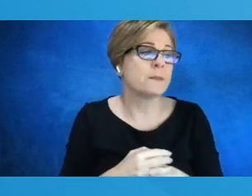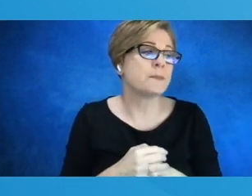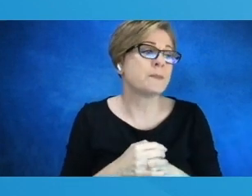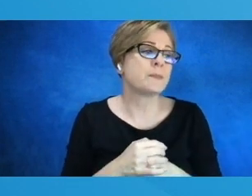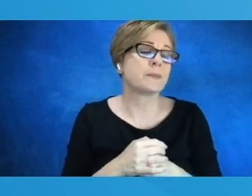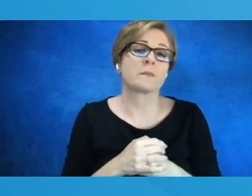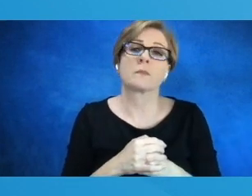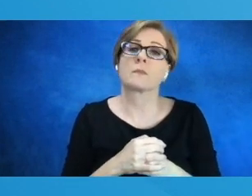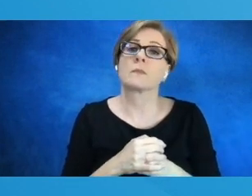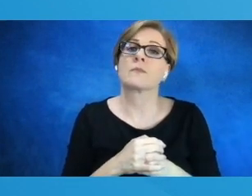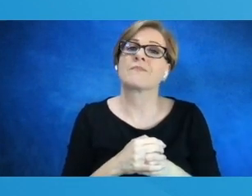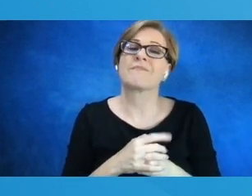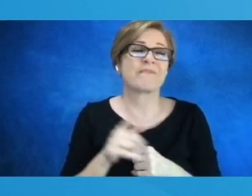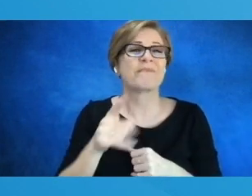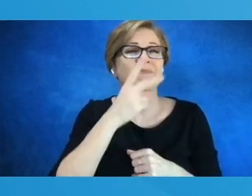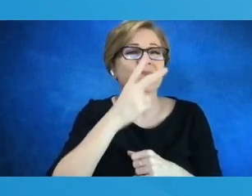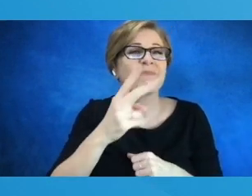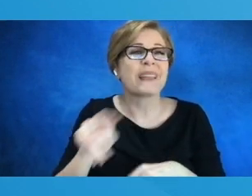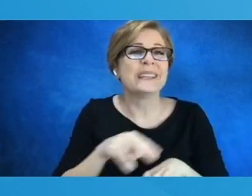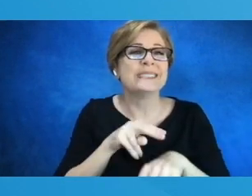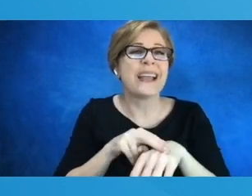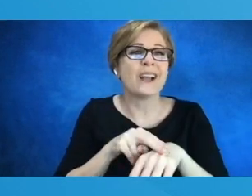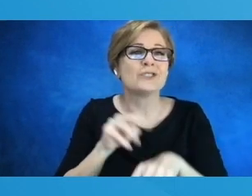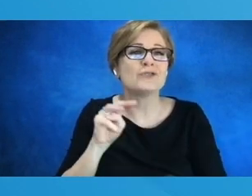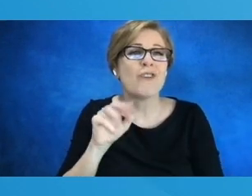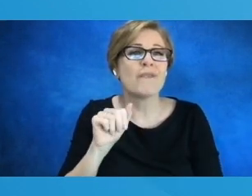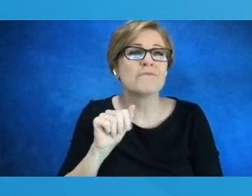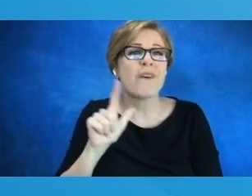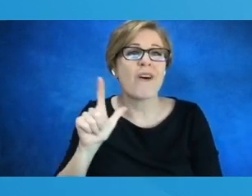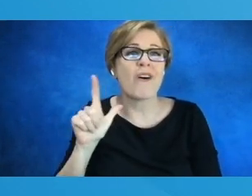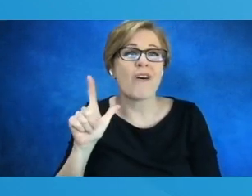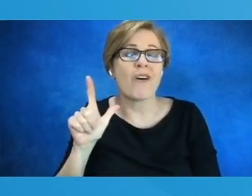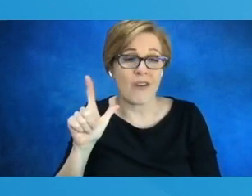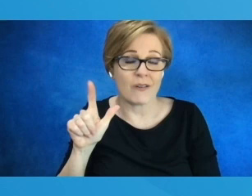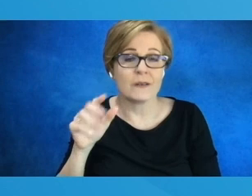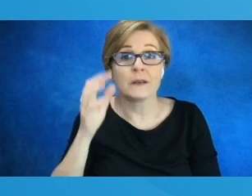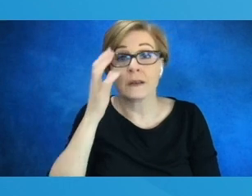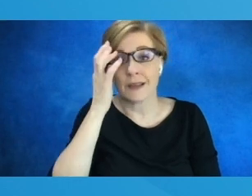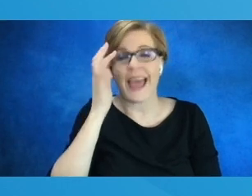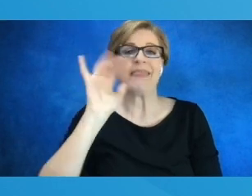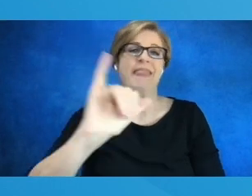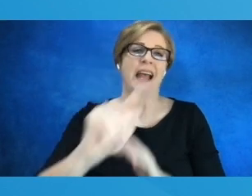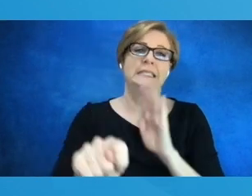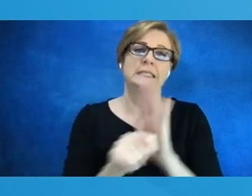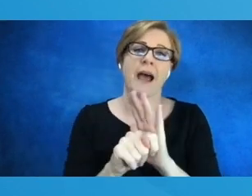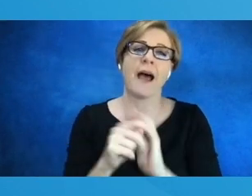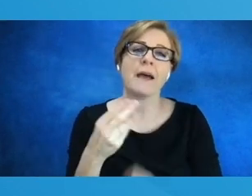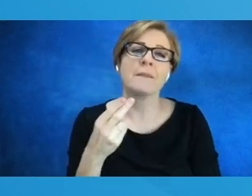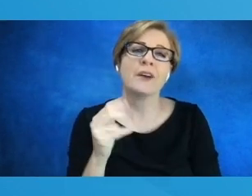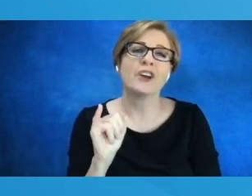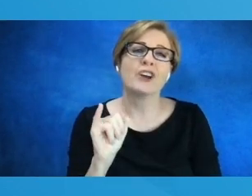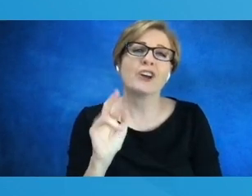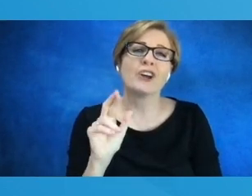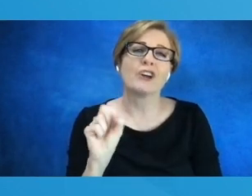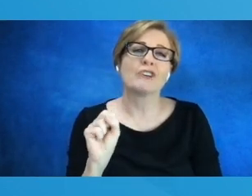And at this point, the Hirshhorn was not constructed yet beyond the Washington Monument here in